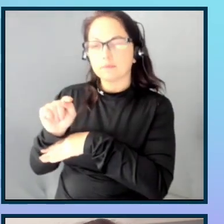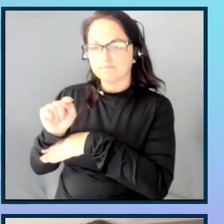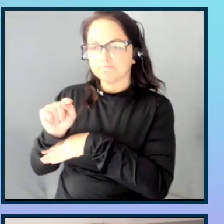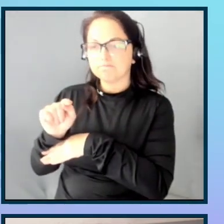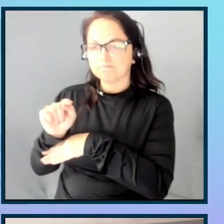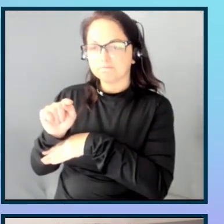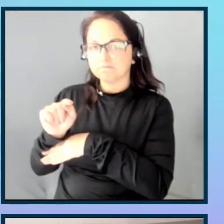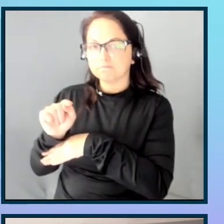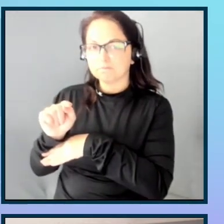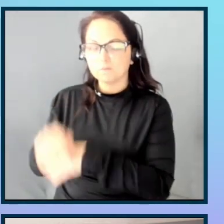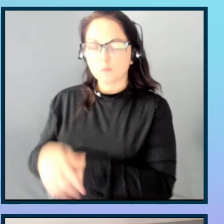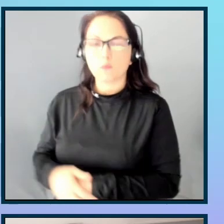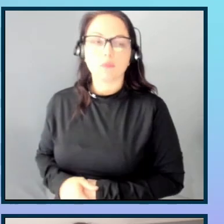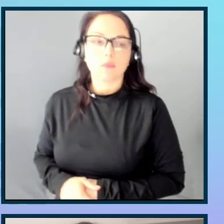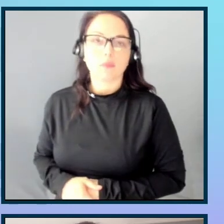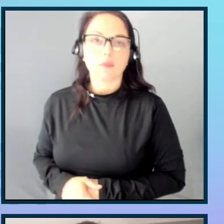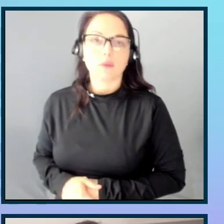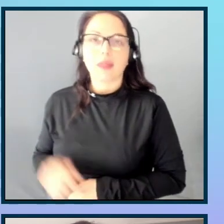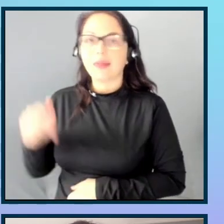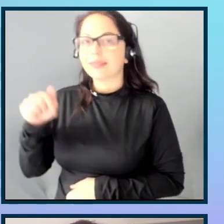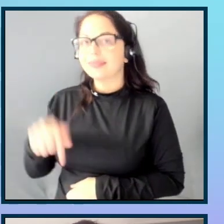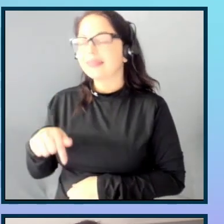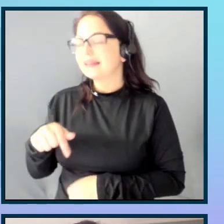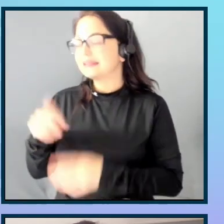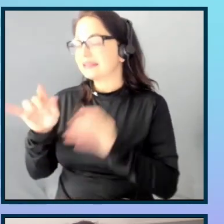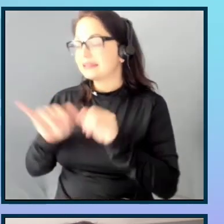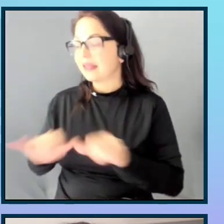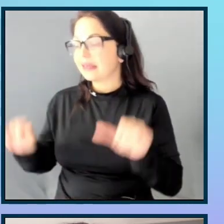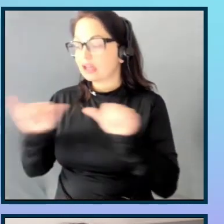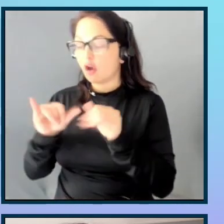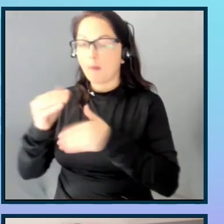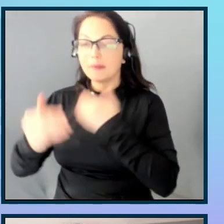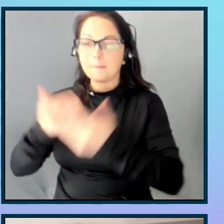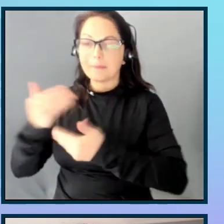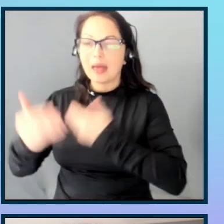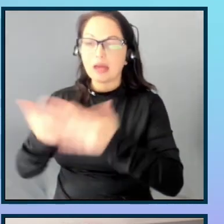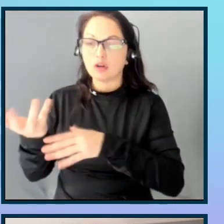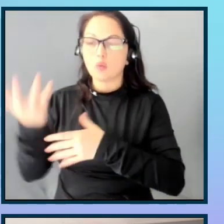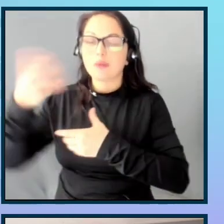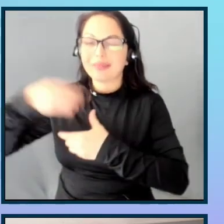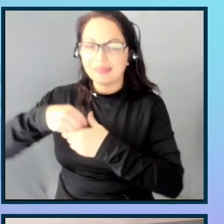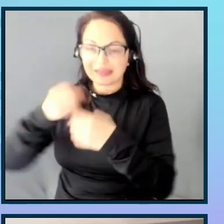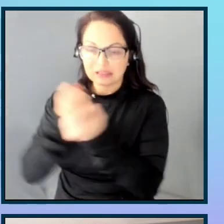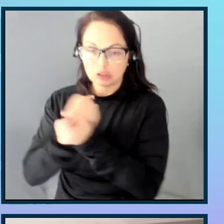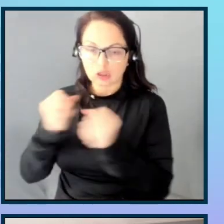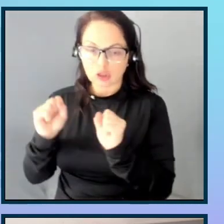this is a very common pattern insecurity that a lot of organizations do rely on.